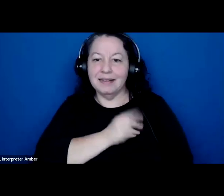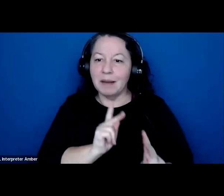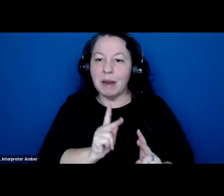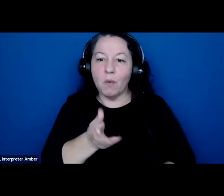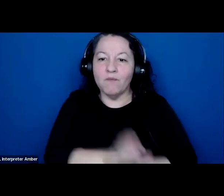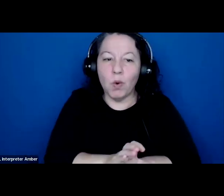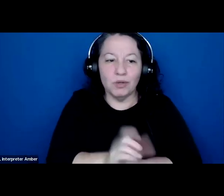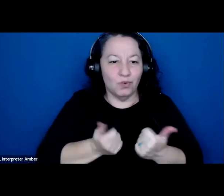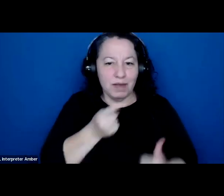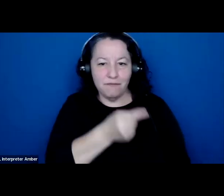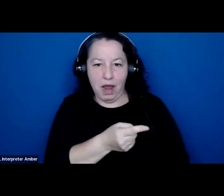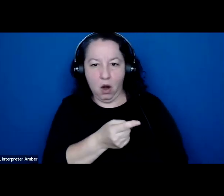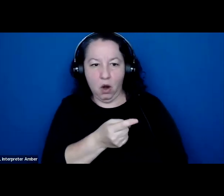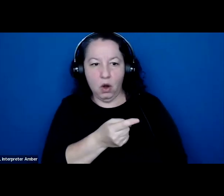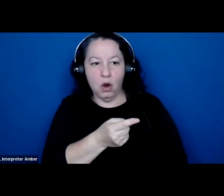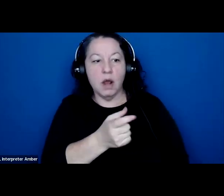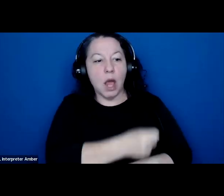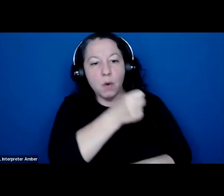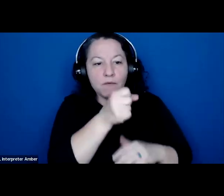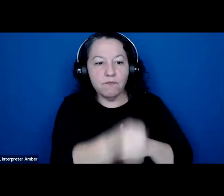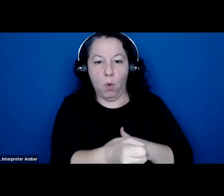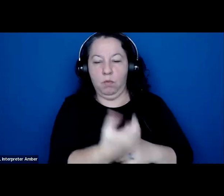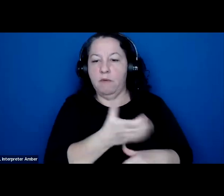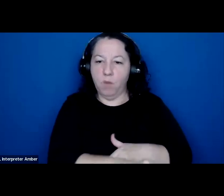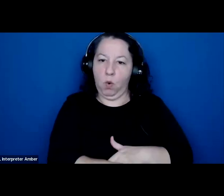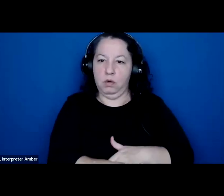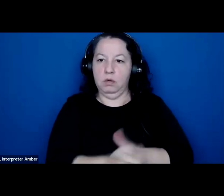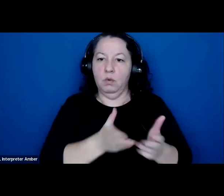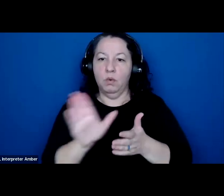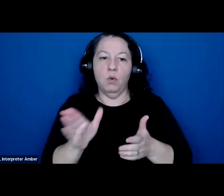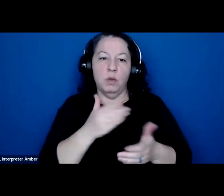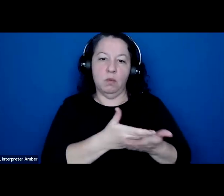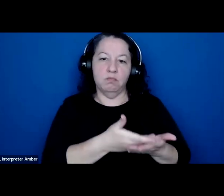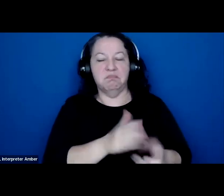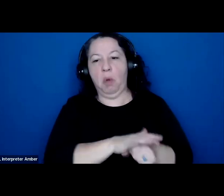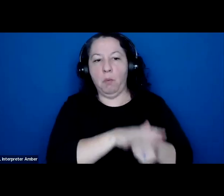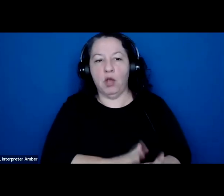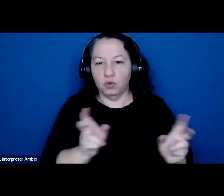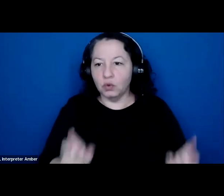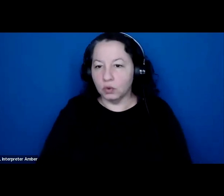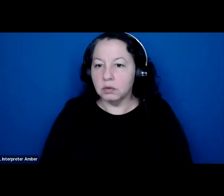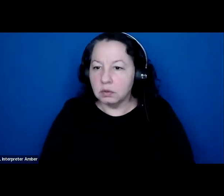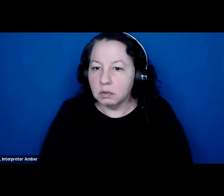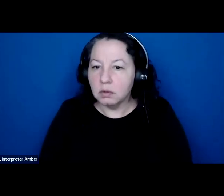It has been imposed onto them by the oppressor. Now, I think this is an important distinction for